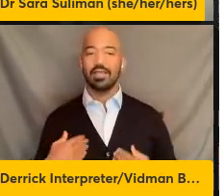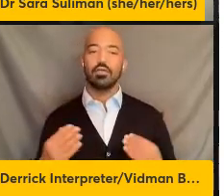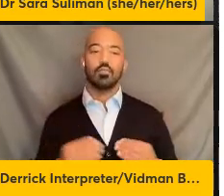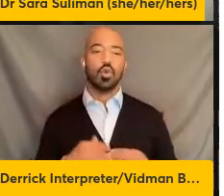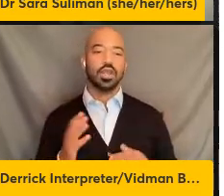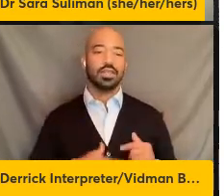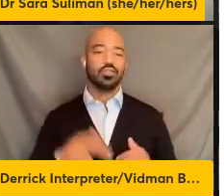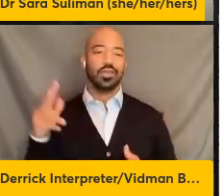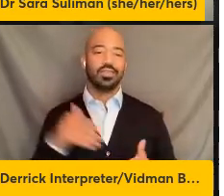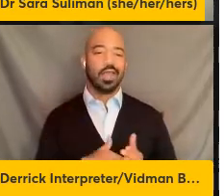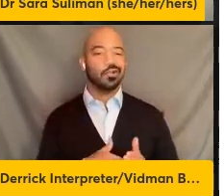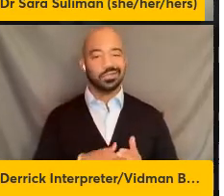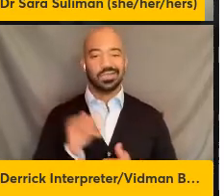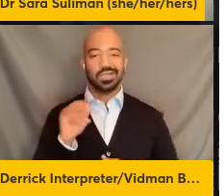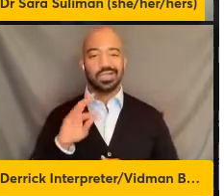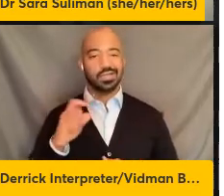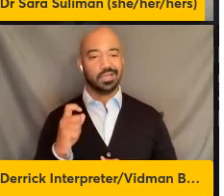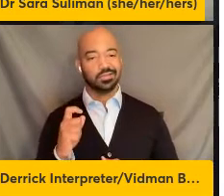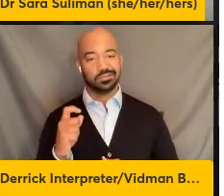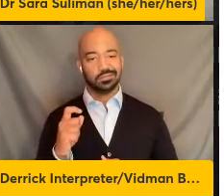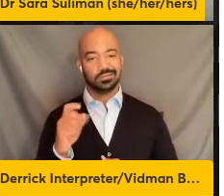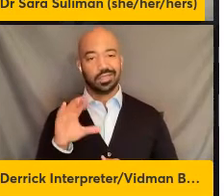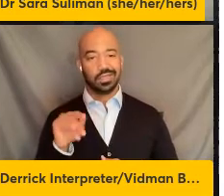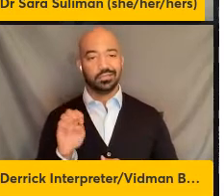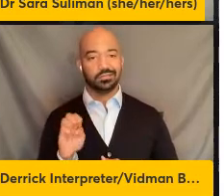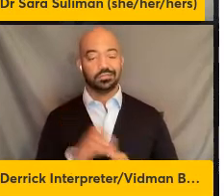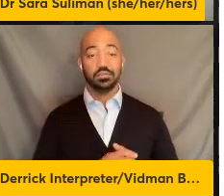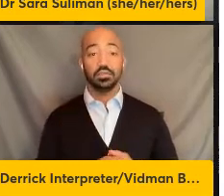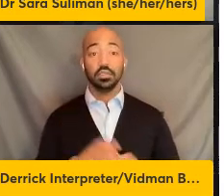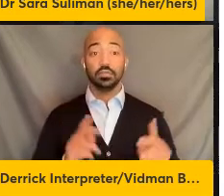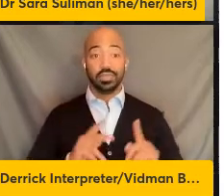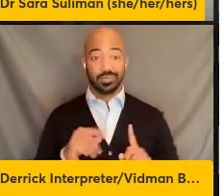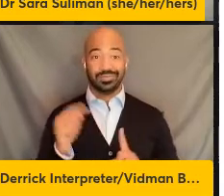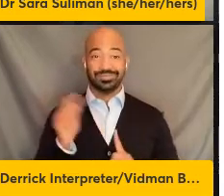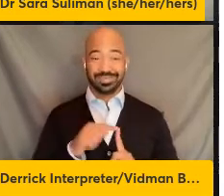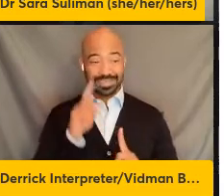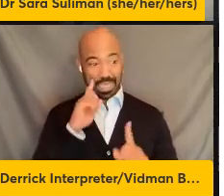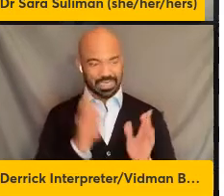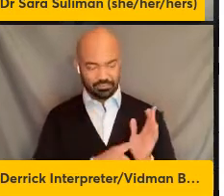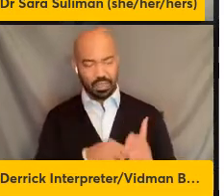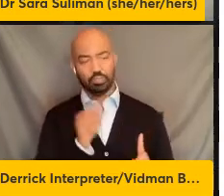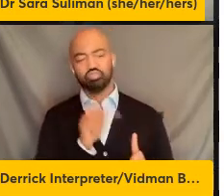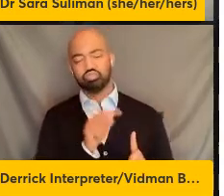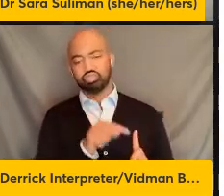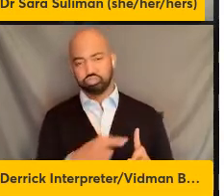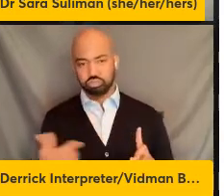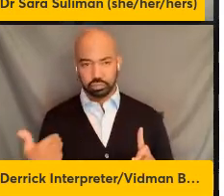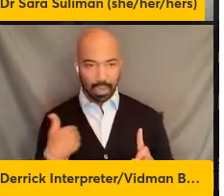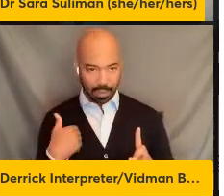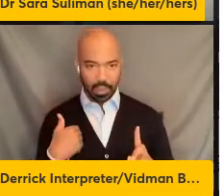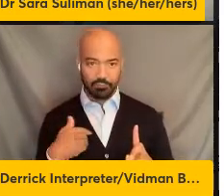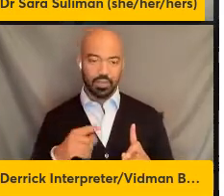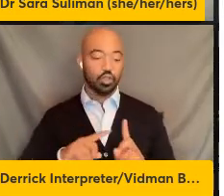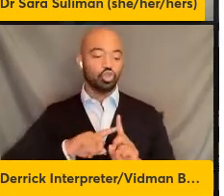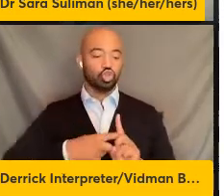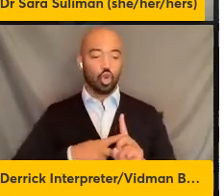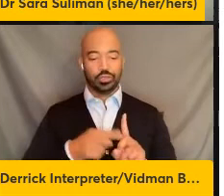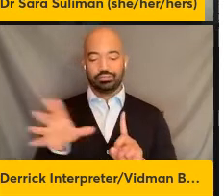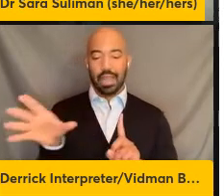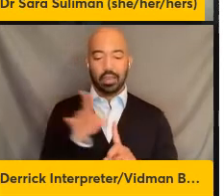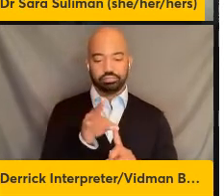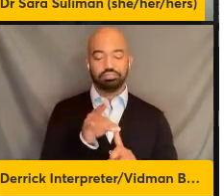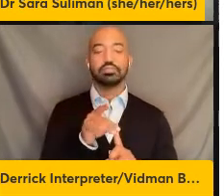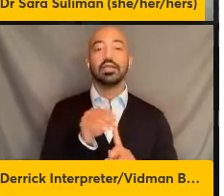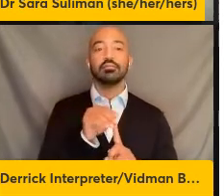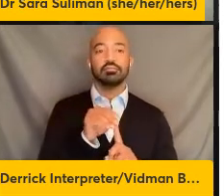cases. So these are the individuals that that we identify as the initial source of the infection, and we follow the household